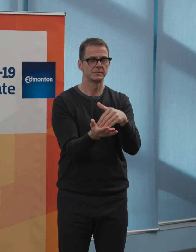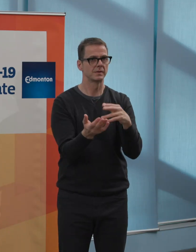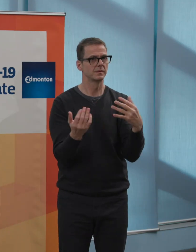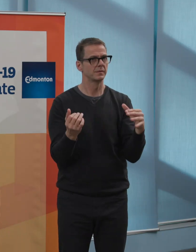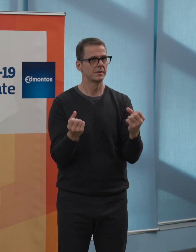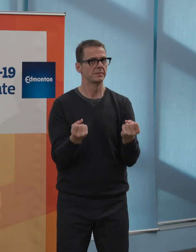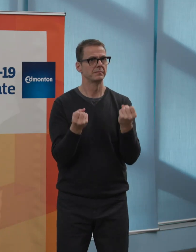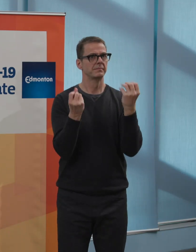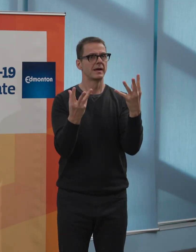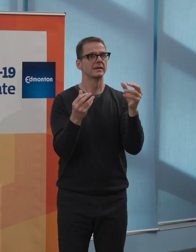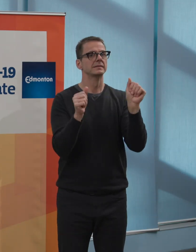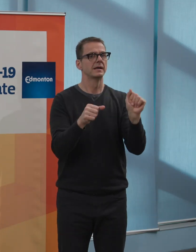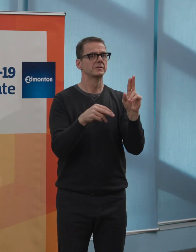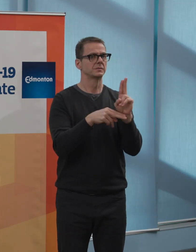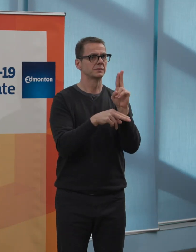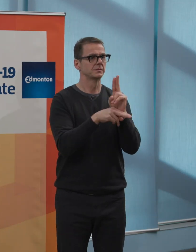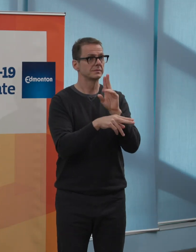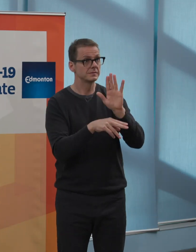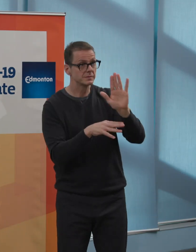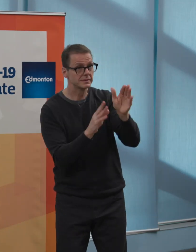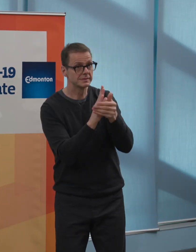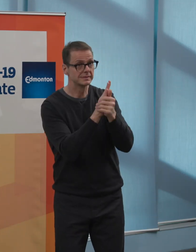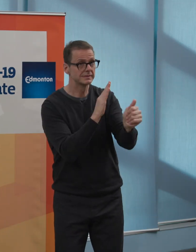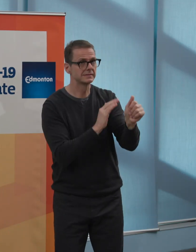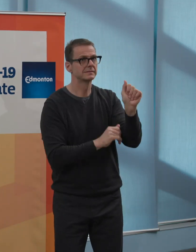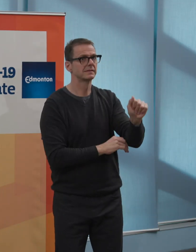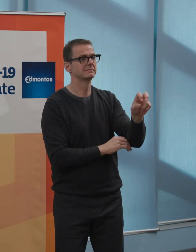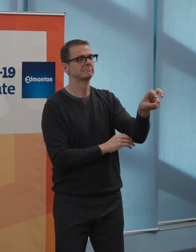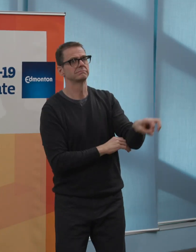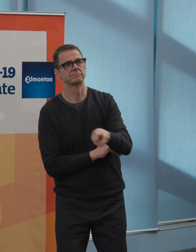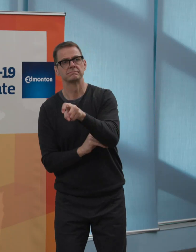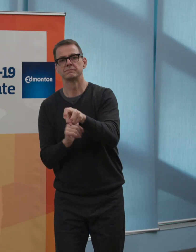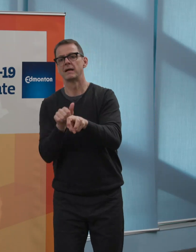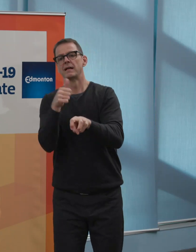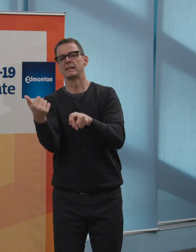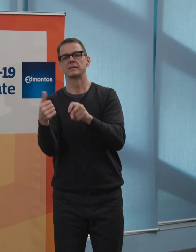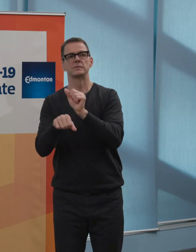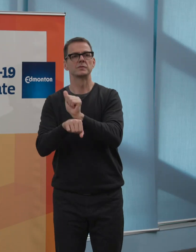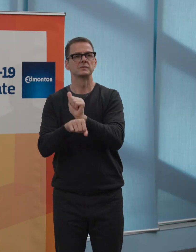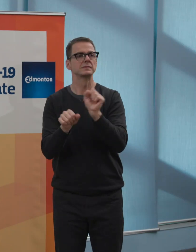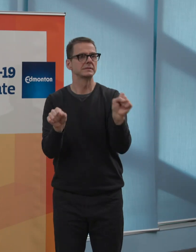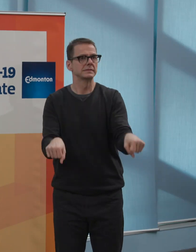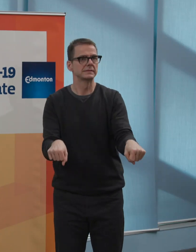question to go ahead please it's going to be about the total number of